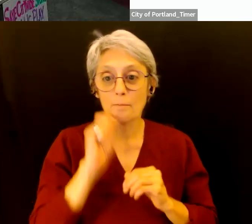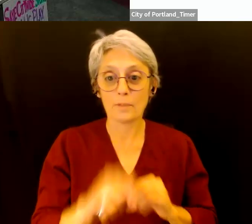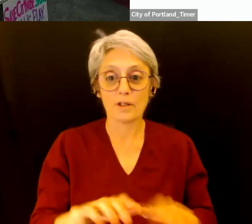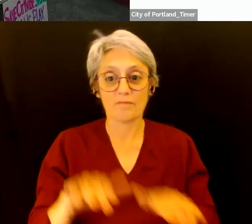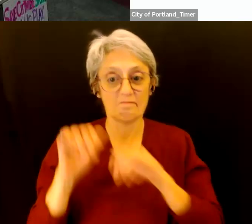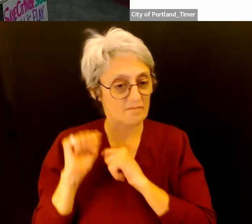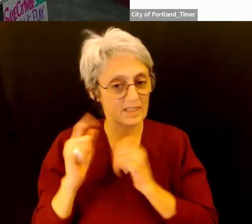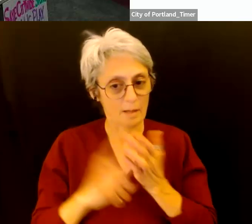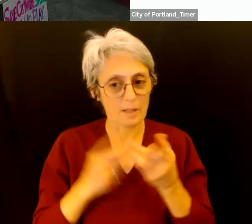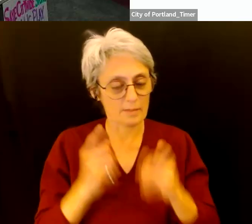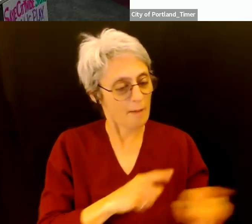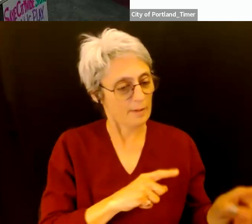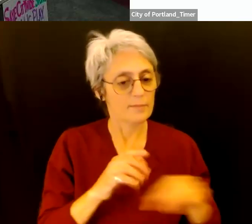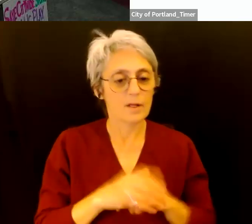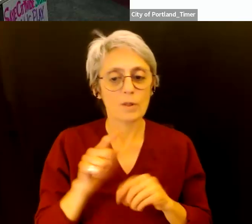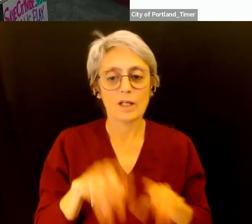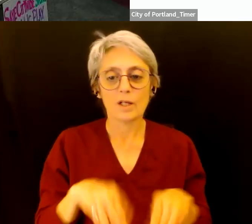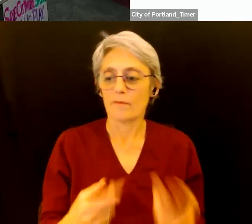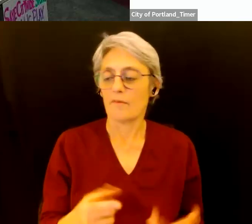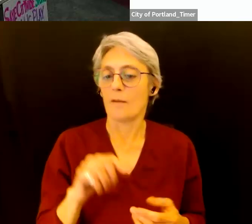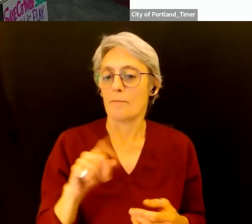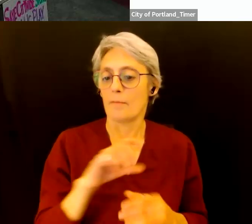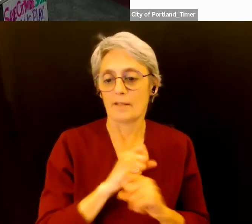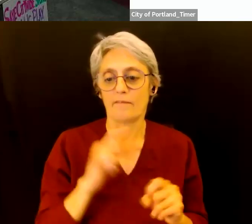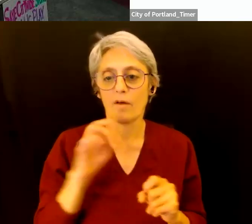We need to provide public safety for the folks who don't have those options.